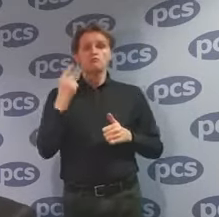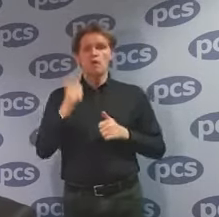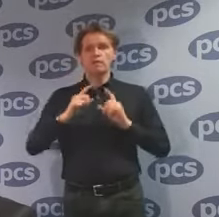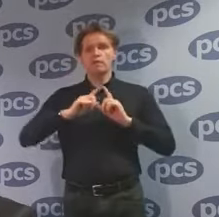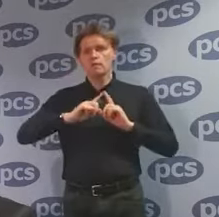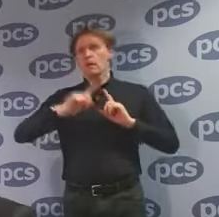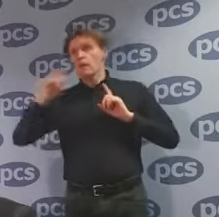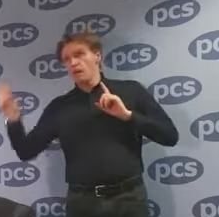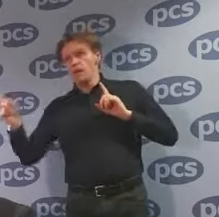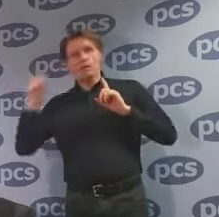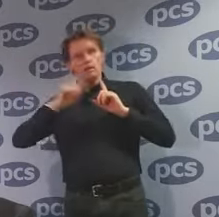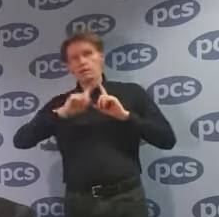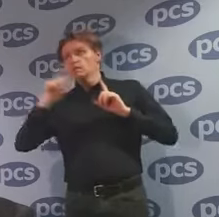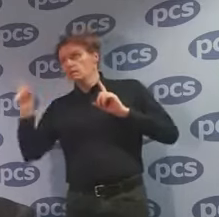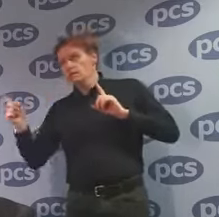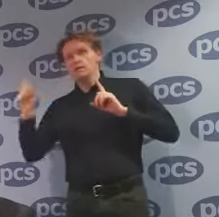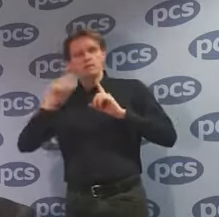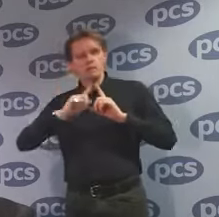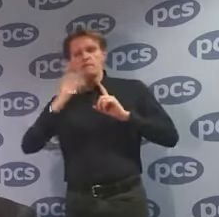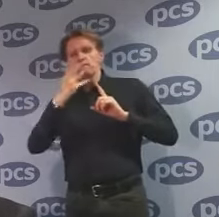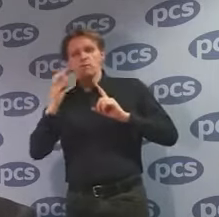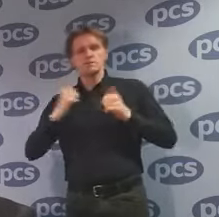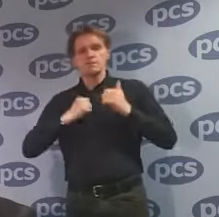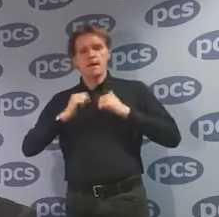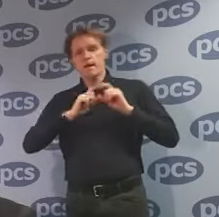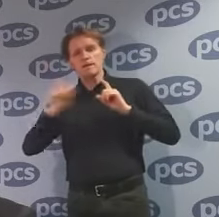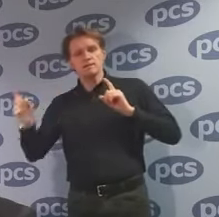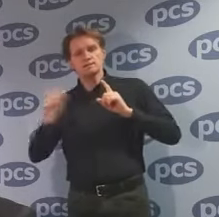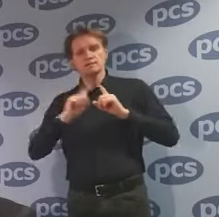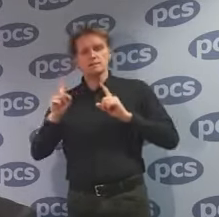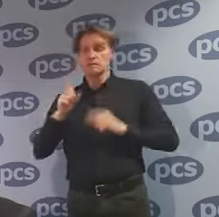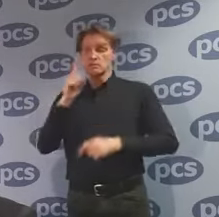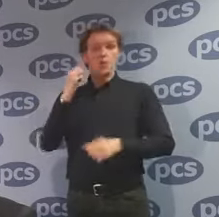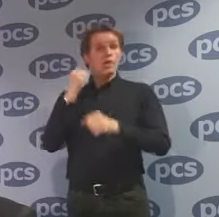government want to save money we want decent jobs for our members and for